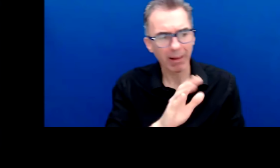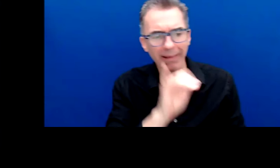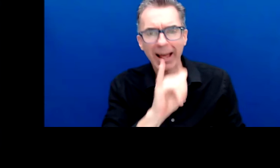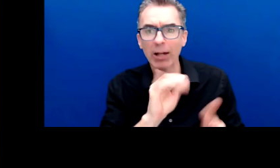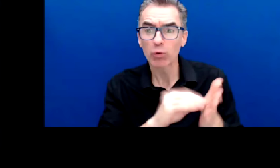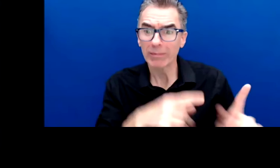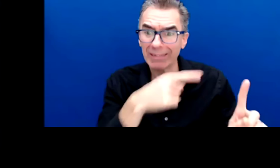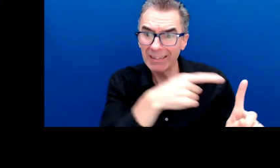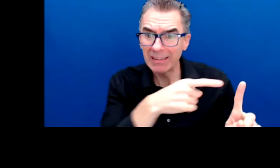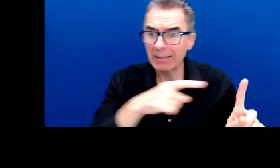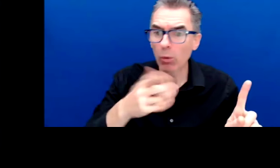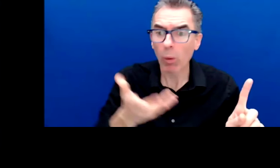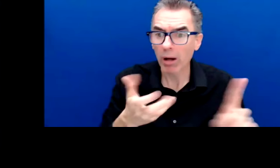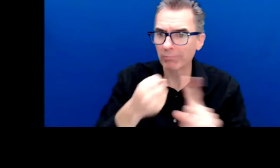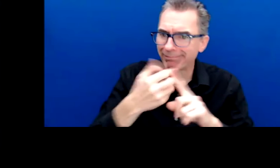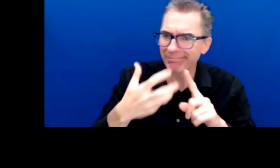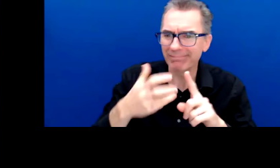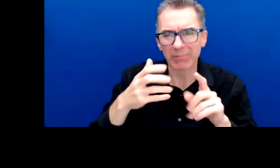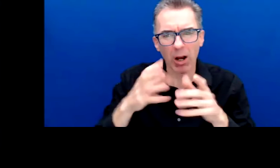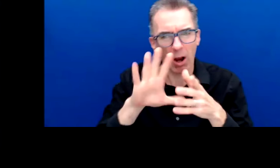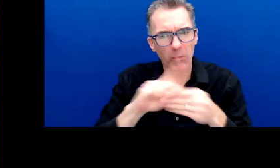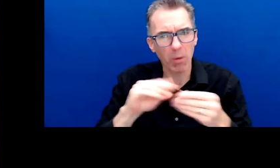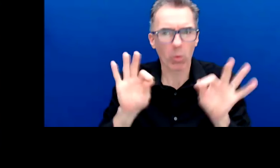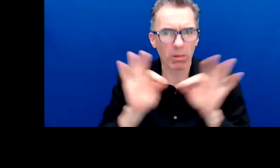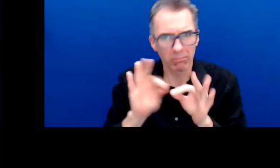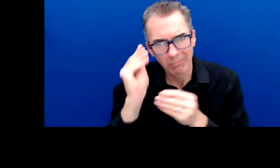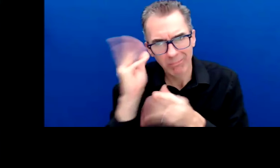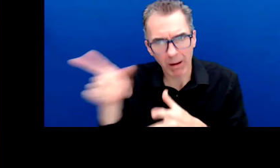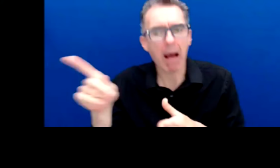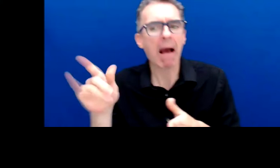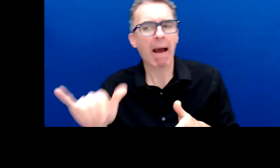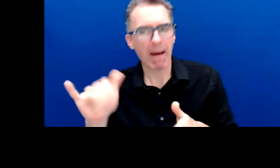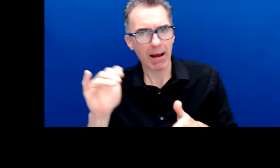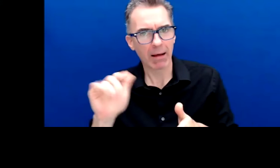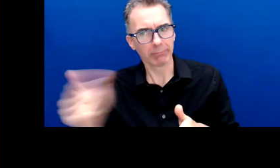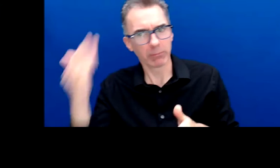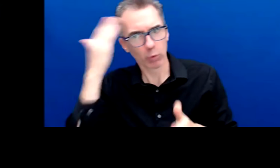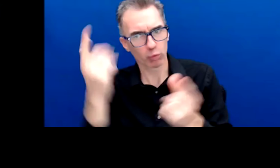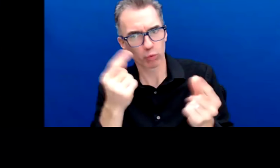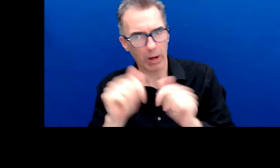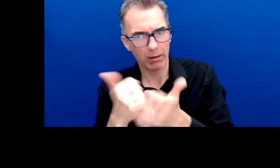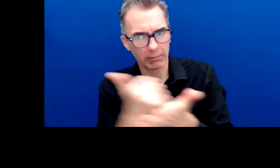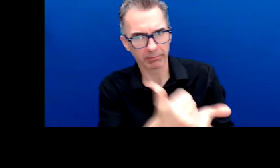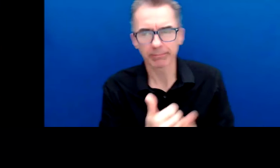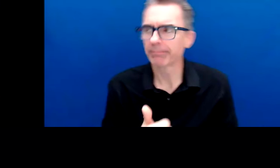and yes. And then furthermore, as David mentioned, particularly with the general concern flag, but ideally,